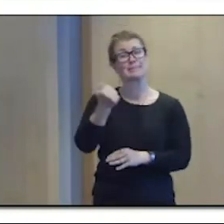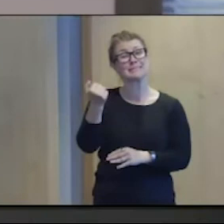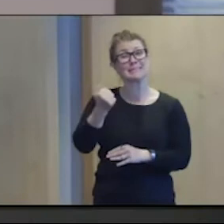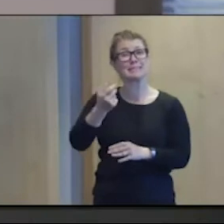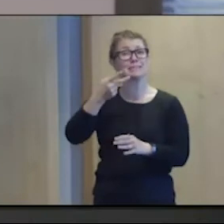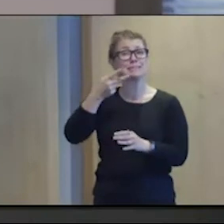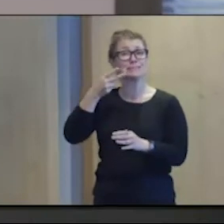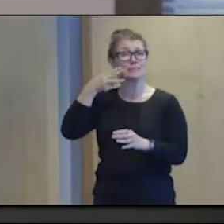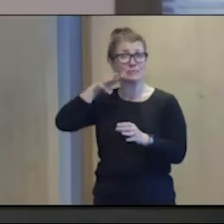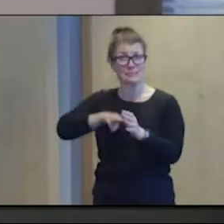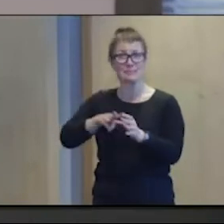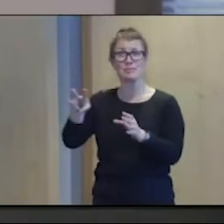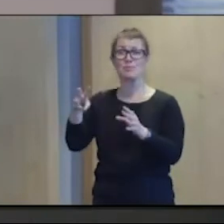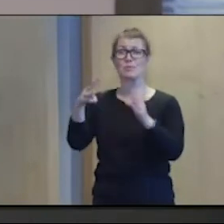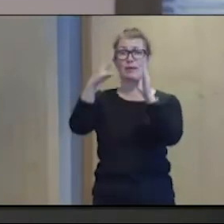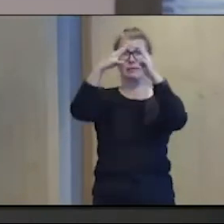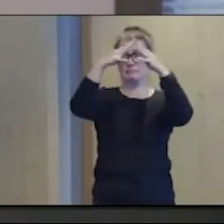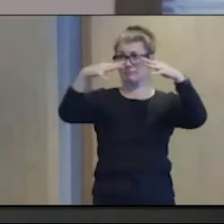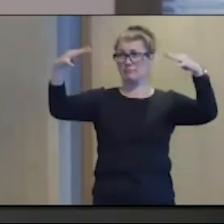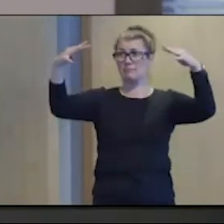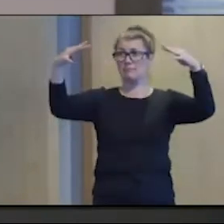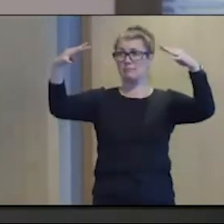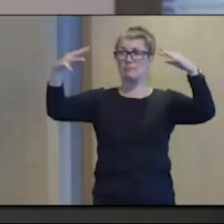a number of transmission lines were impacted by tornadoes.